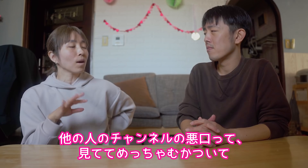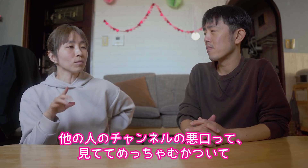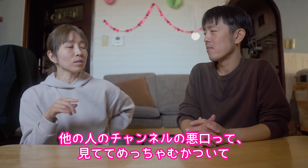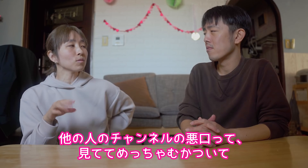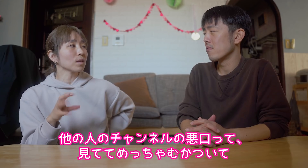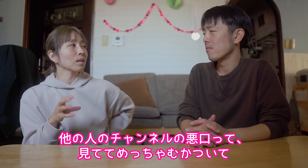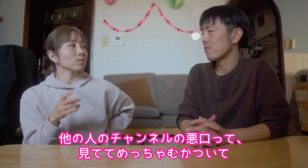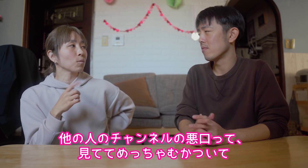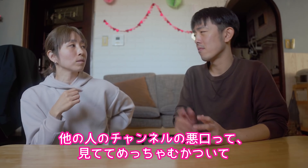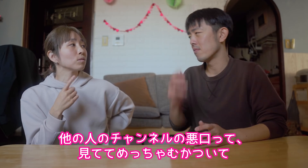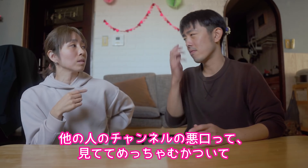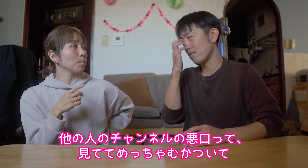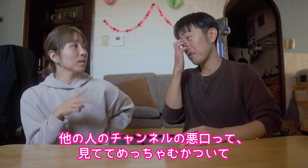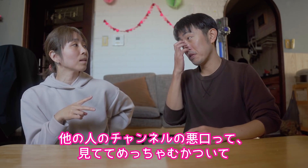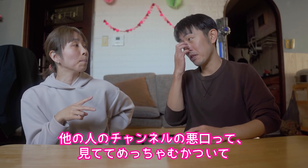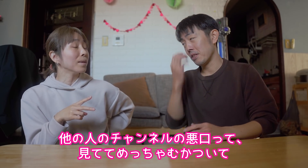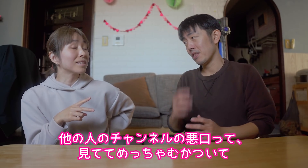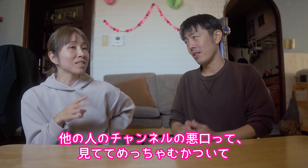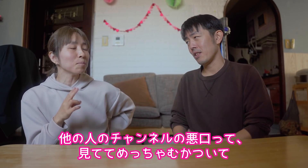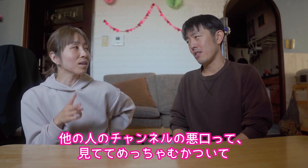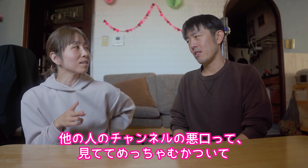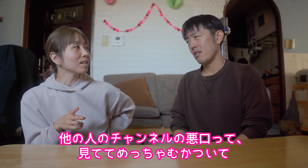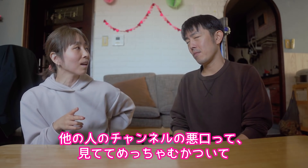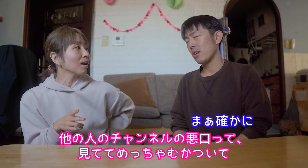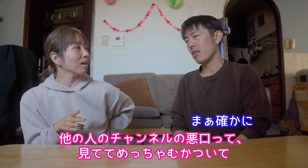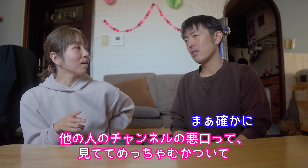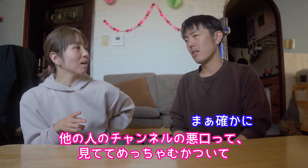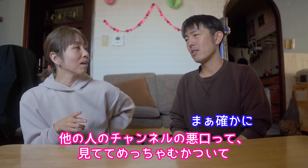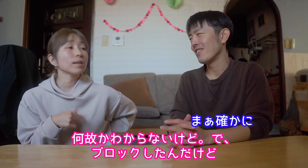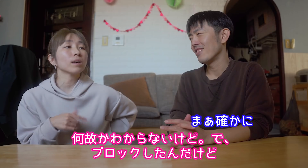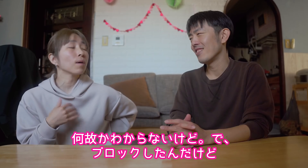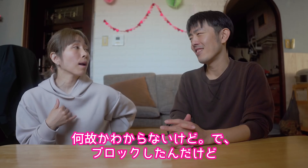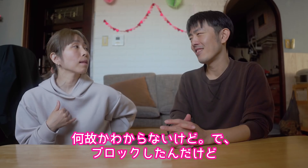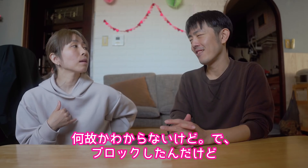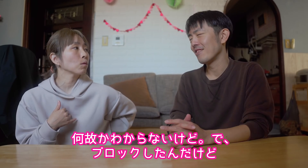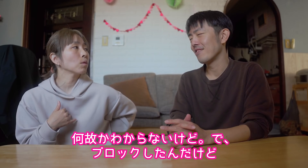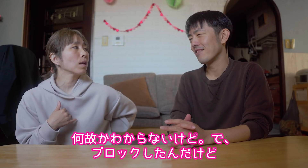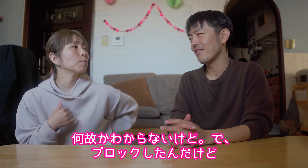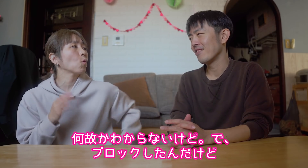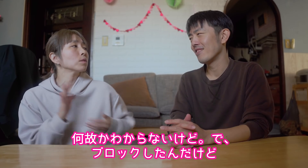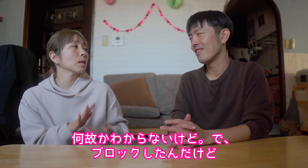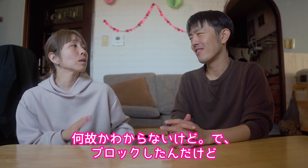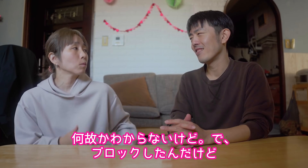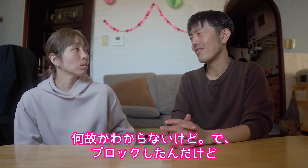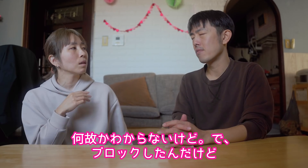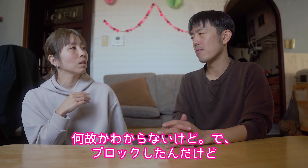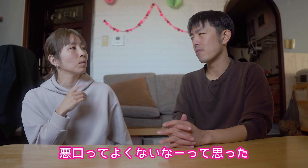(Mom)It said, I don't know why, but...It was really annoying to see people badmouthing other people's channels. (Dad)That's true. (Mom)I don't know why, but I blocked it.